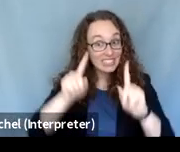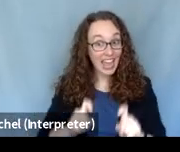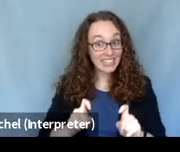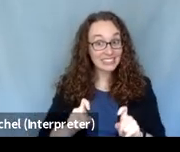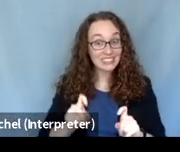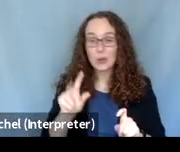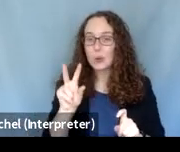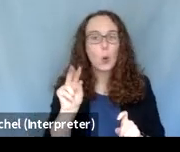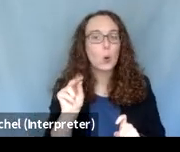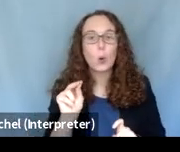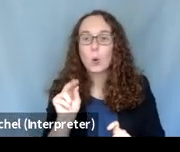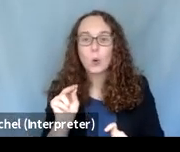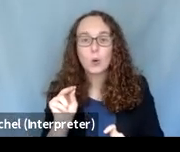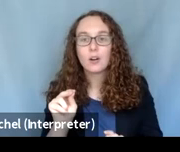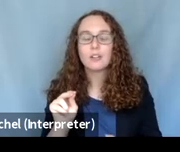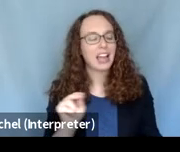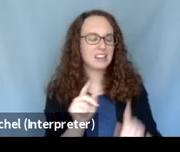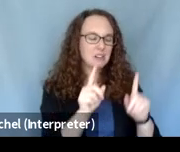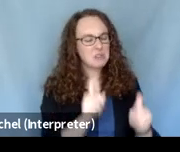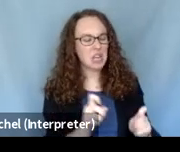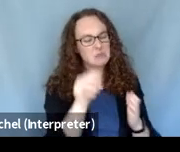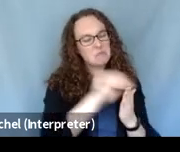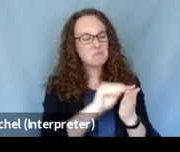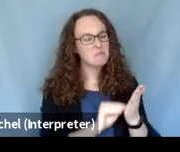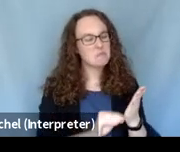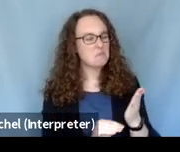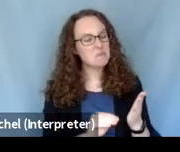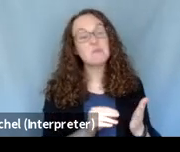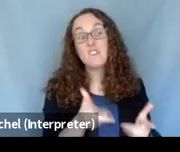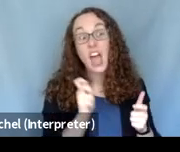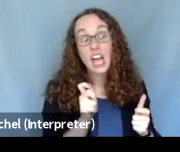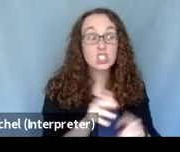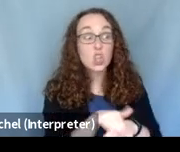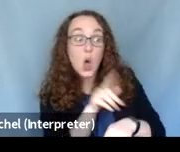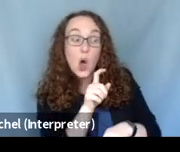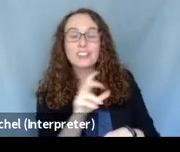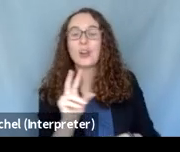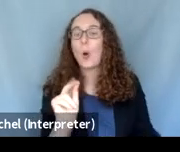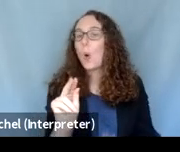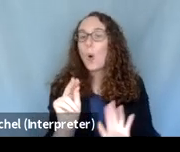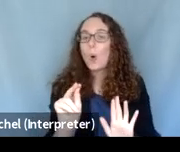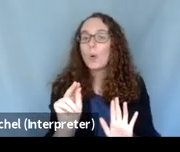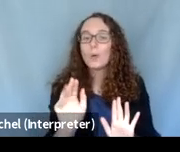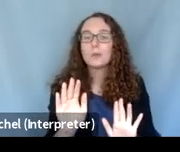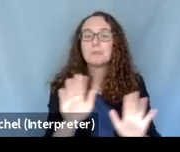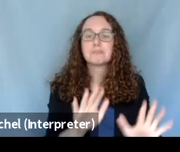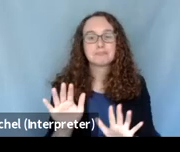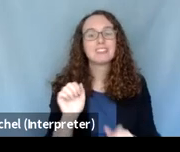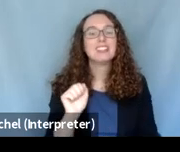test to see how fast you can put it together. Career assessments are really something to see